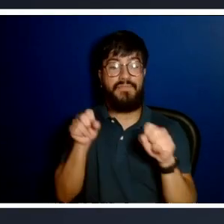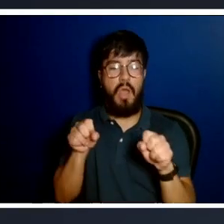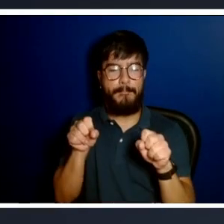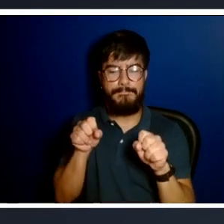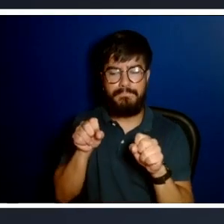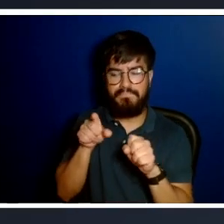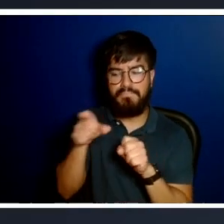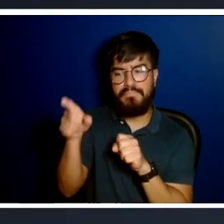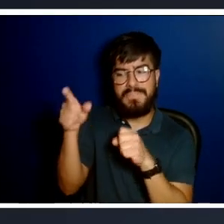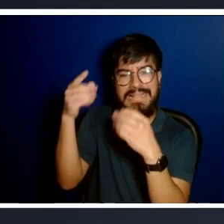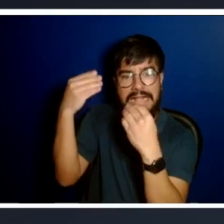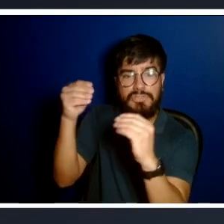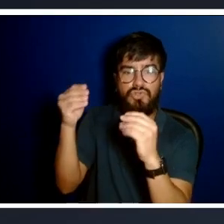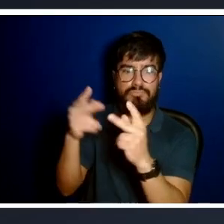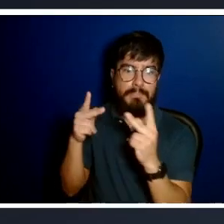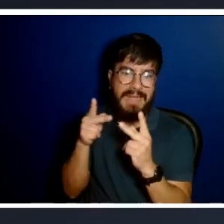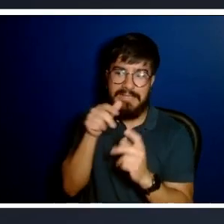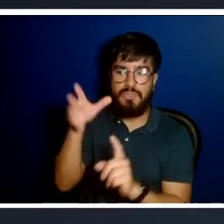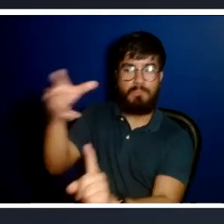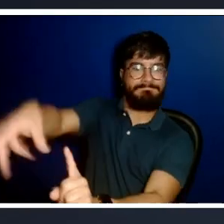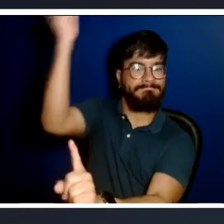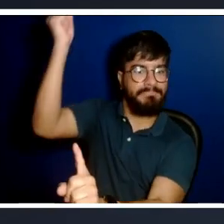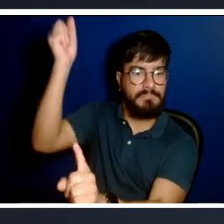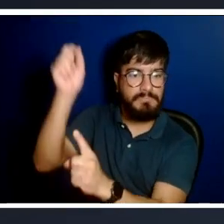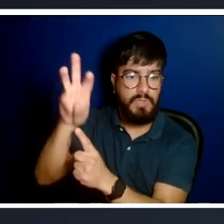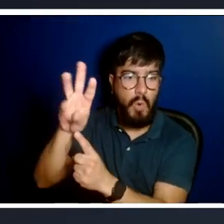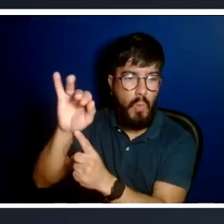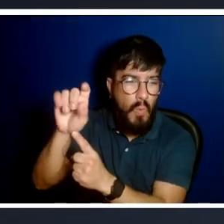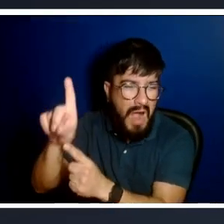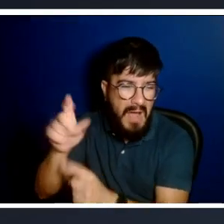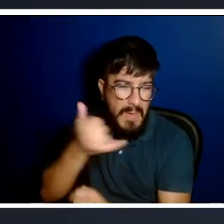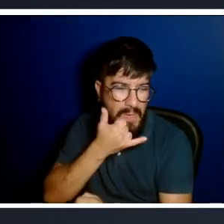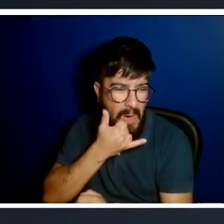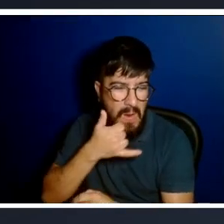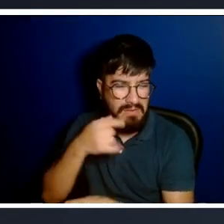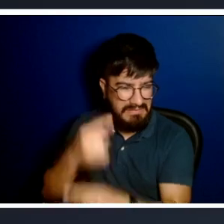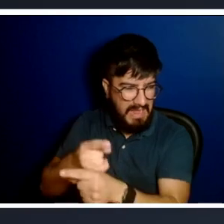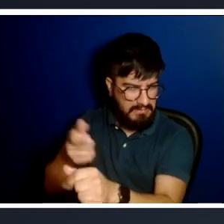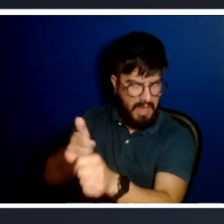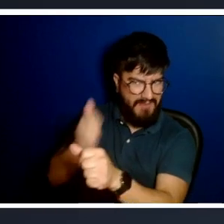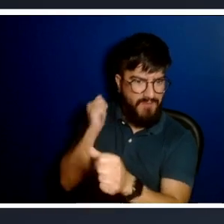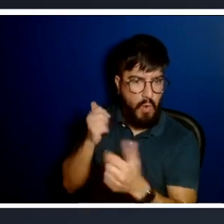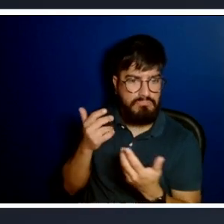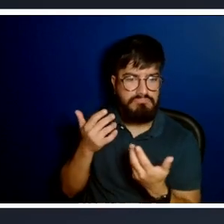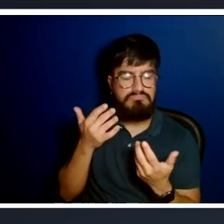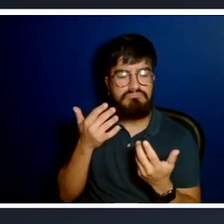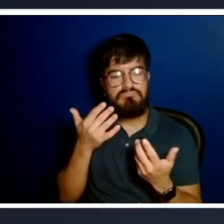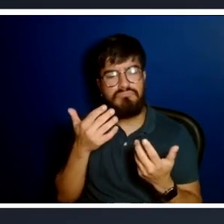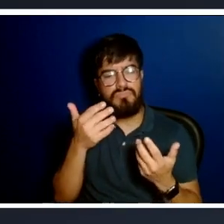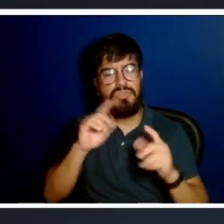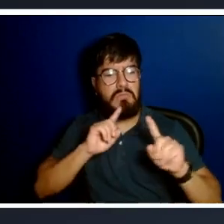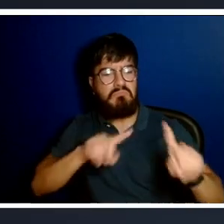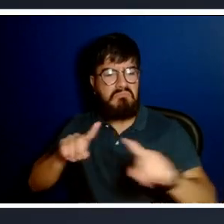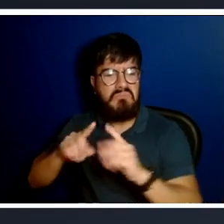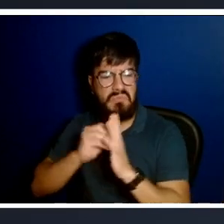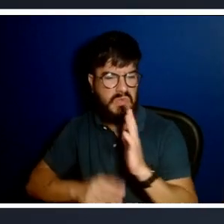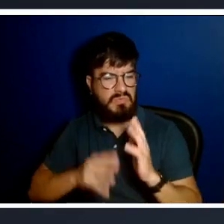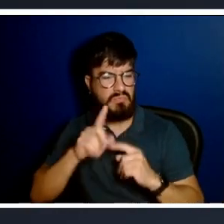from the wild. So, make all these connections with students. But that's a little bit about how I'd answer that question. Awesome. Laura Hernandez: